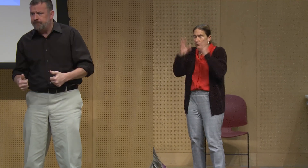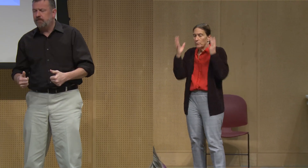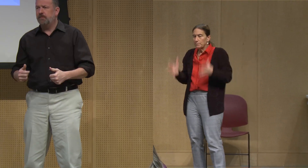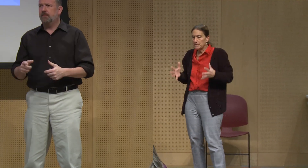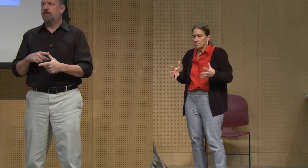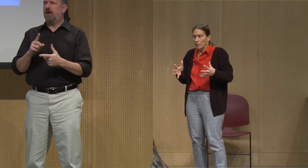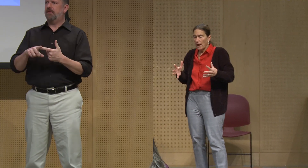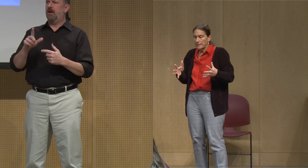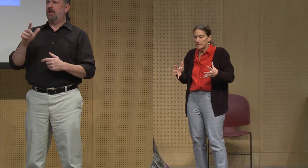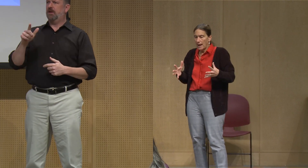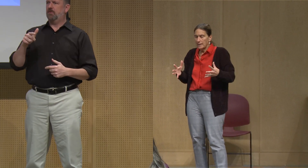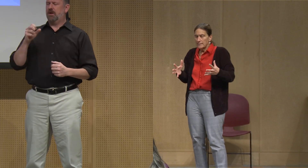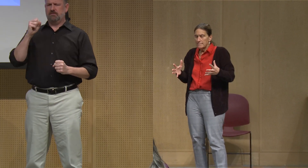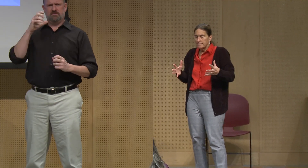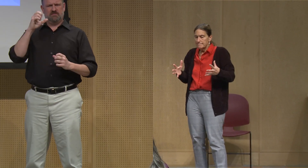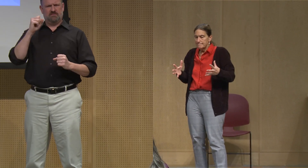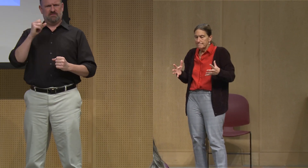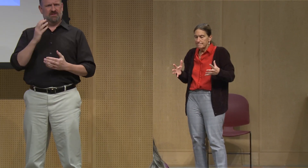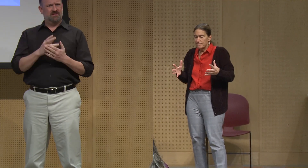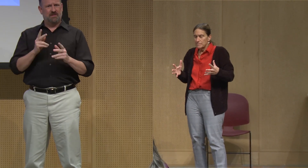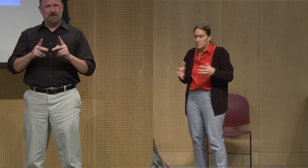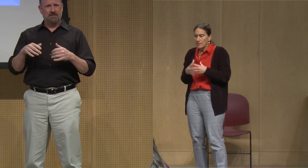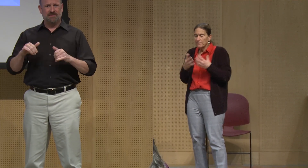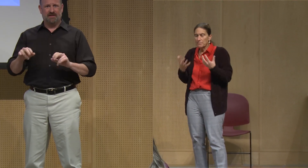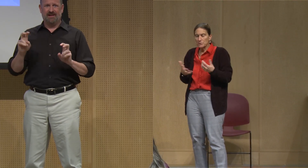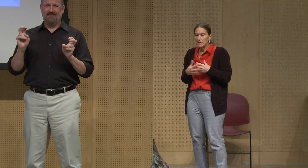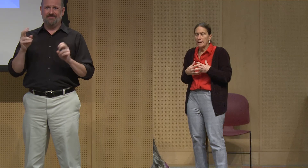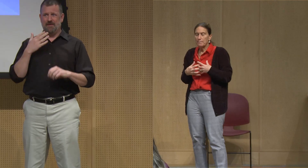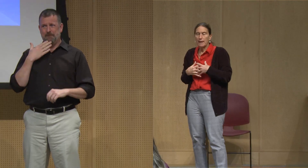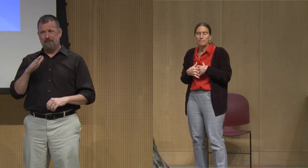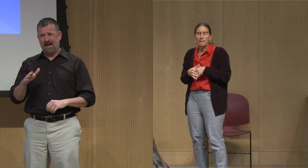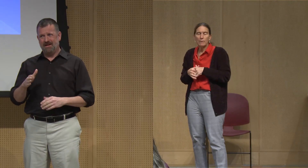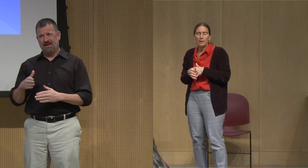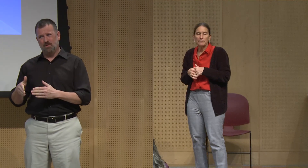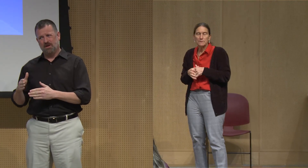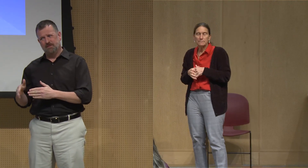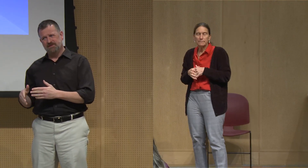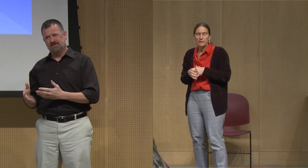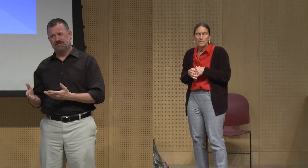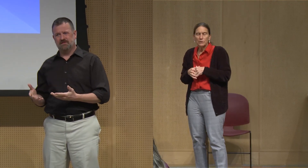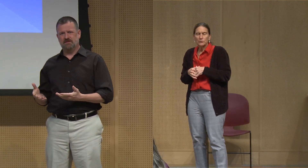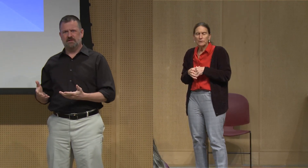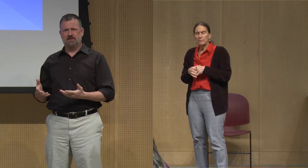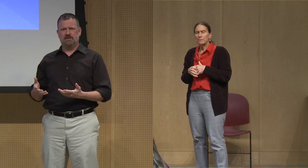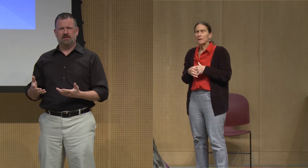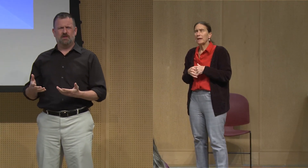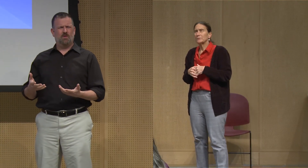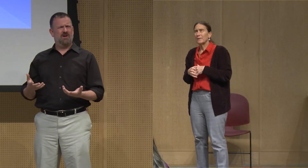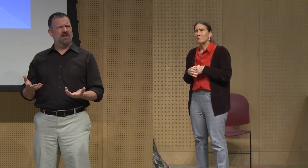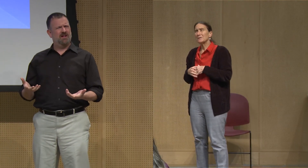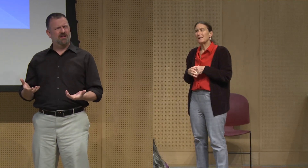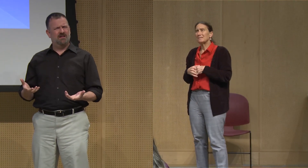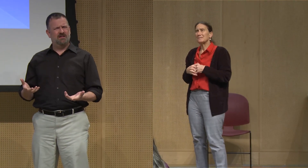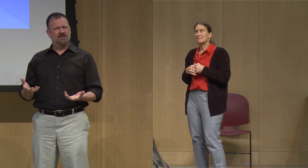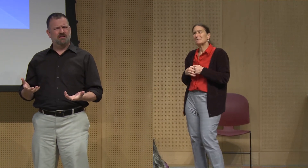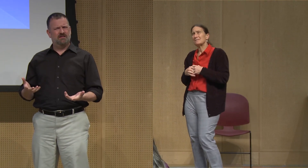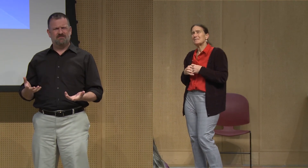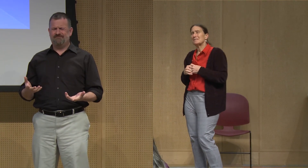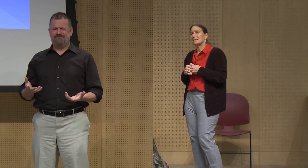AND THEN WE WOULD BE SURPRISED THAT SOME PEOPLE STILL HAD BAD OUTCOMES. SO THEN WE REALIZED, "WELL, THAT WAS KIND OF,